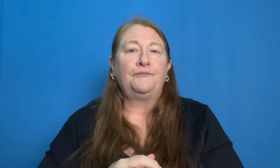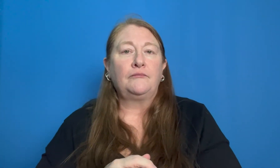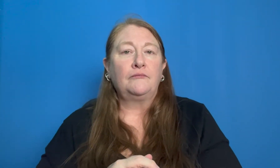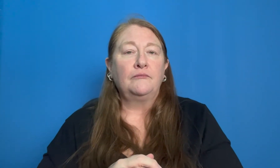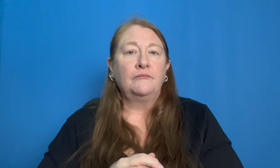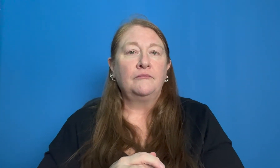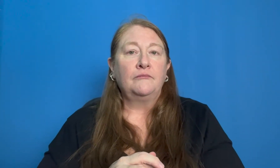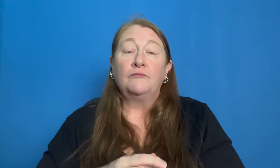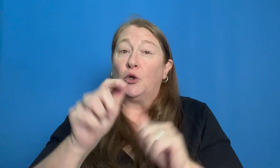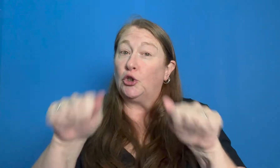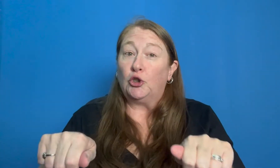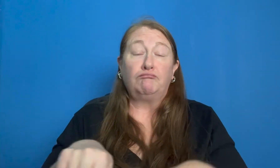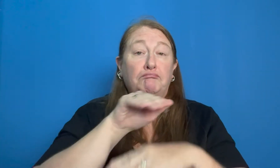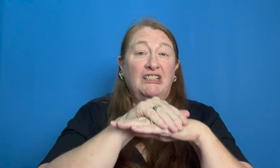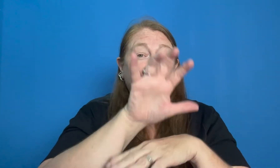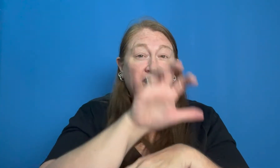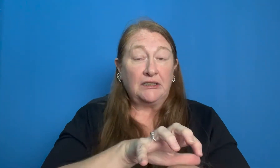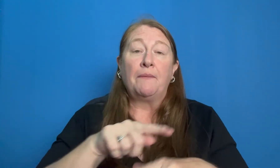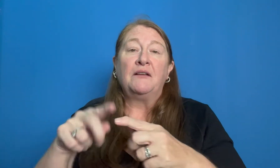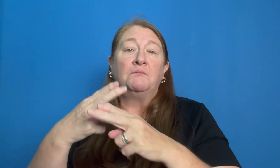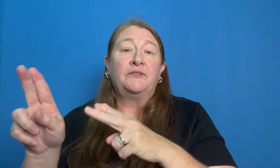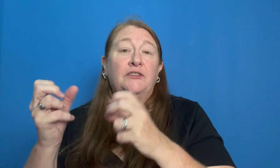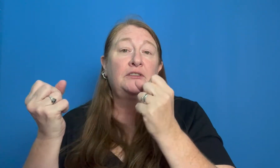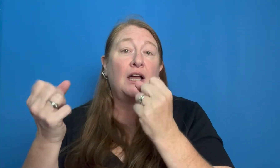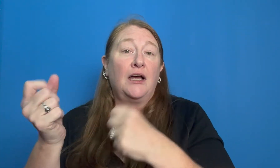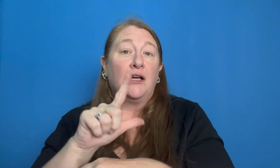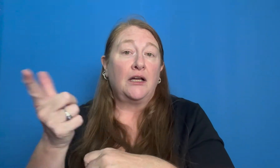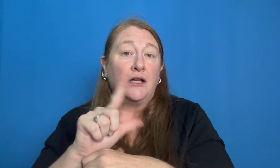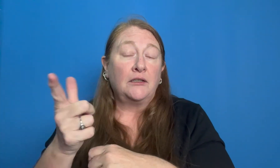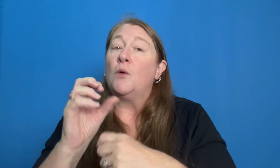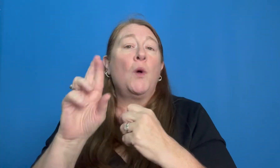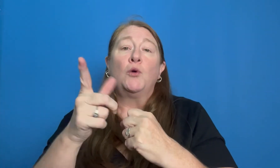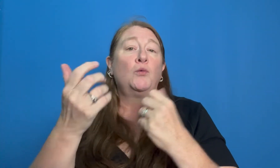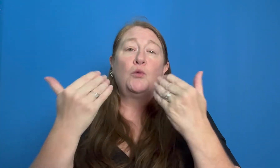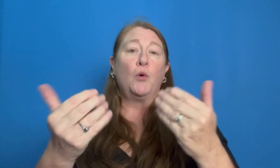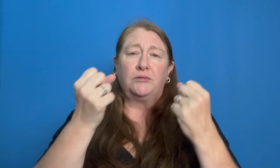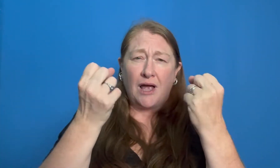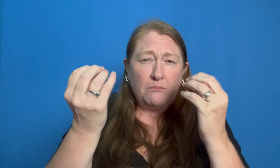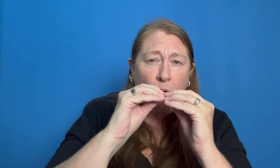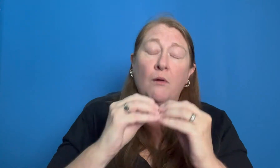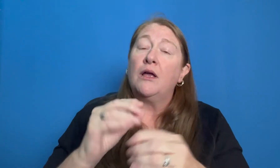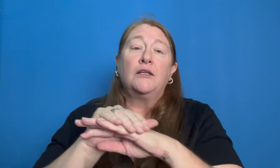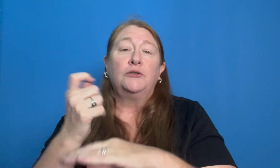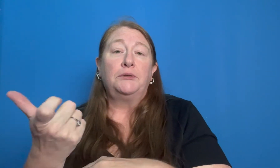You could provide more English in writing and sign less, or vice versa.